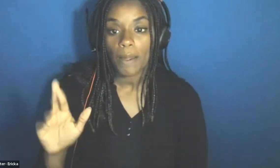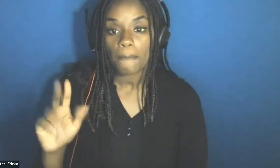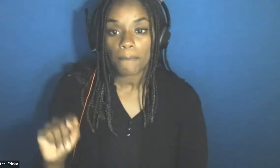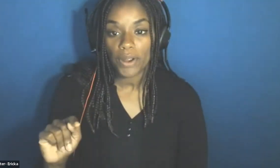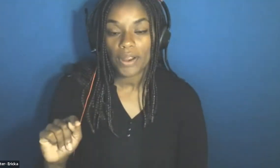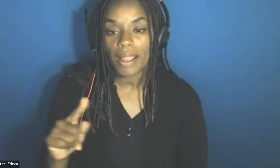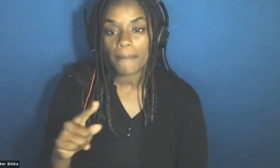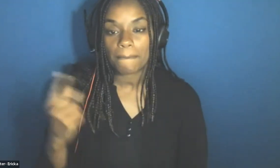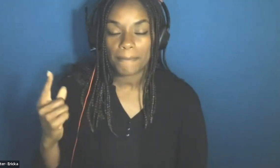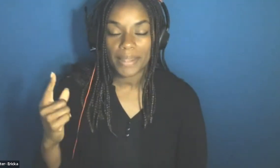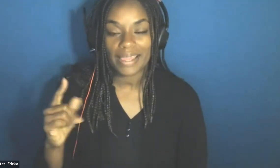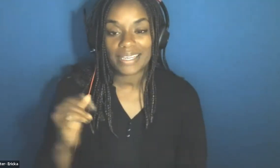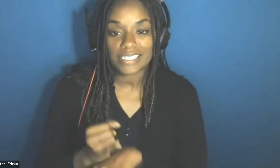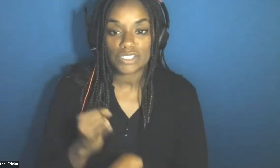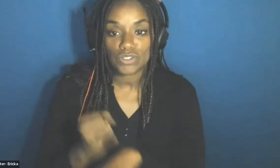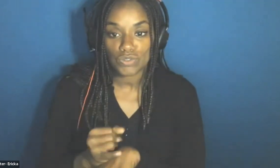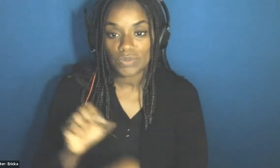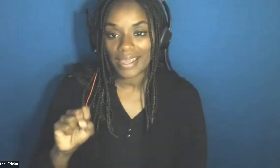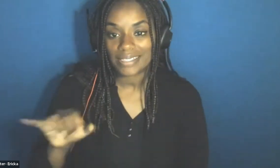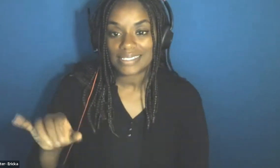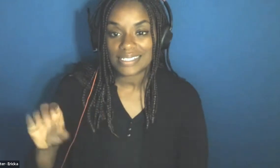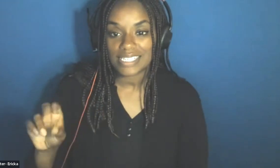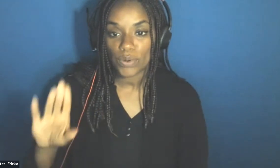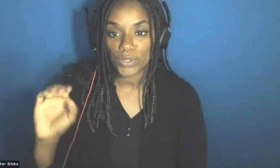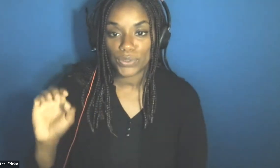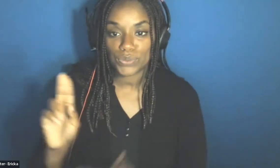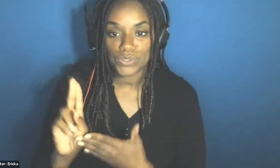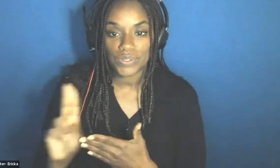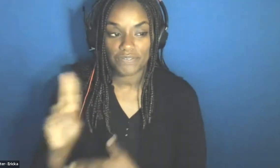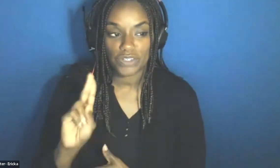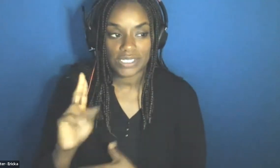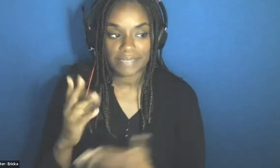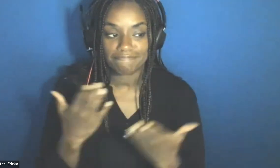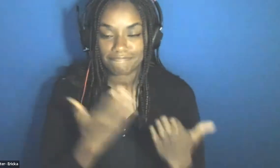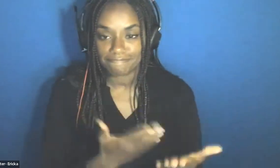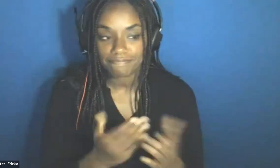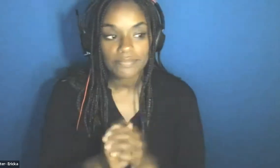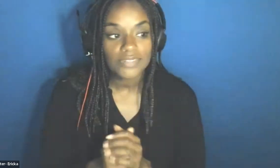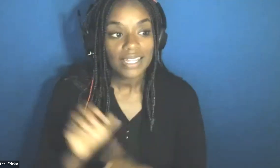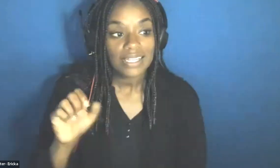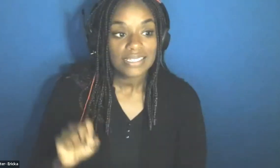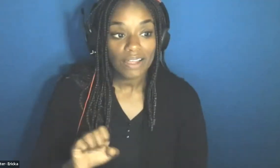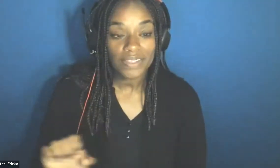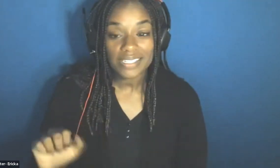The Southeast ADA Center is one of ten centers that make up the ADA National Network.